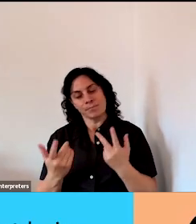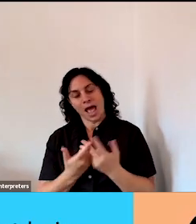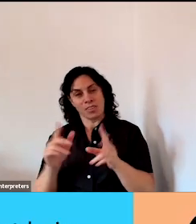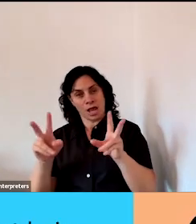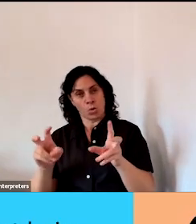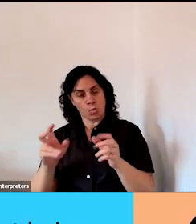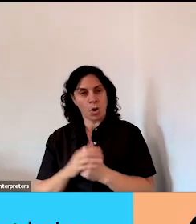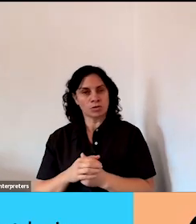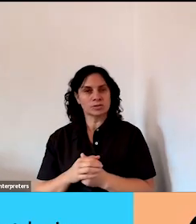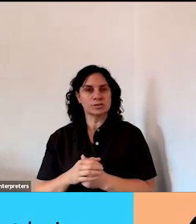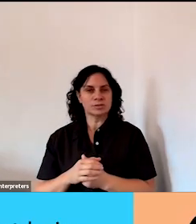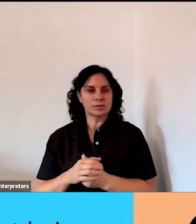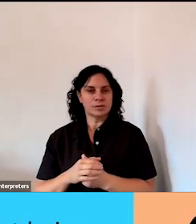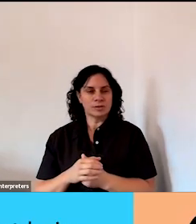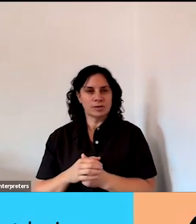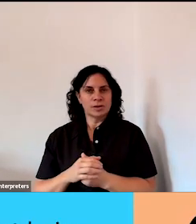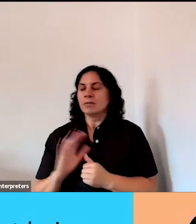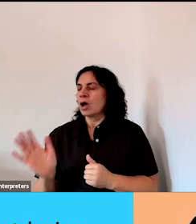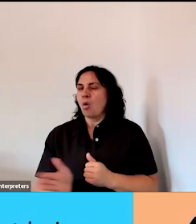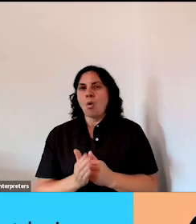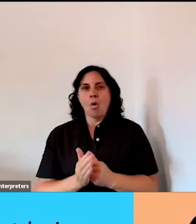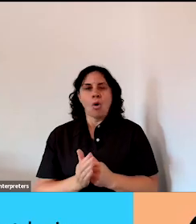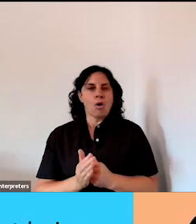also recognize that we're all individuals, such as young people,